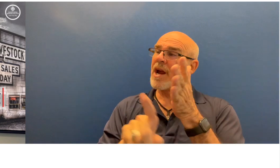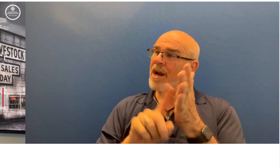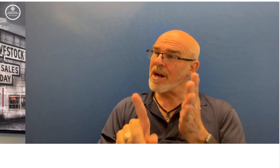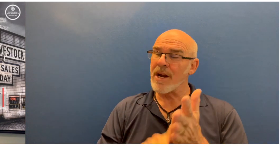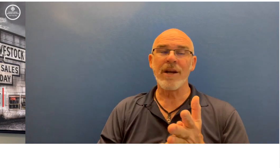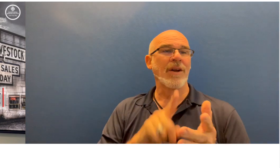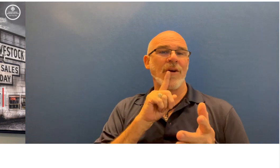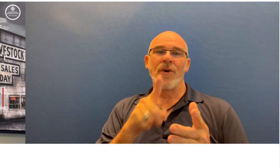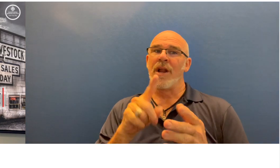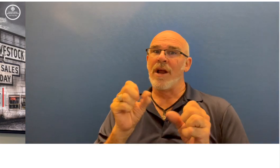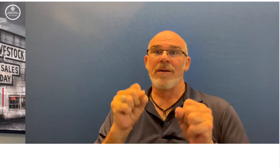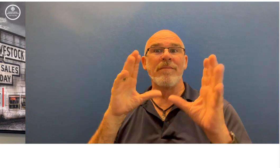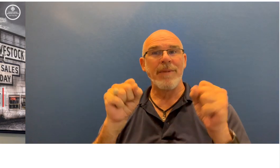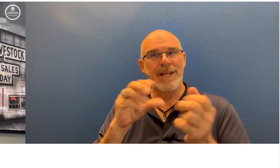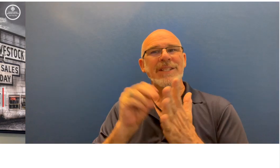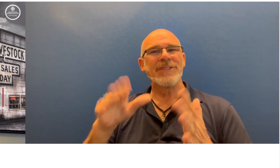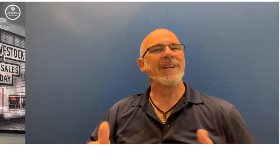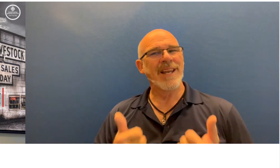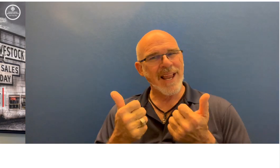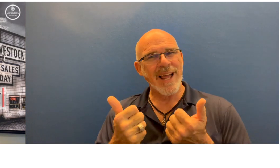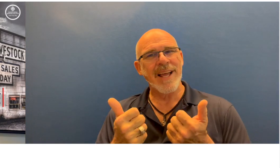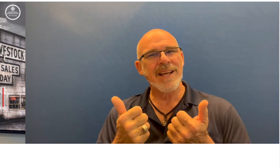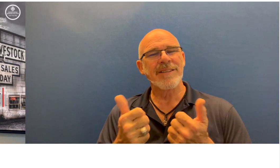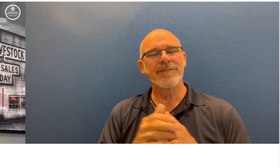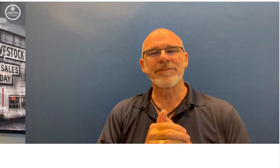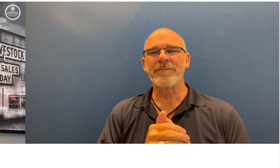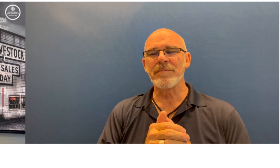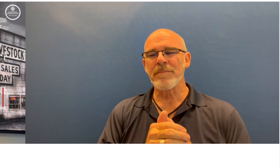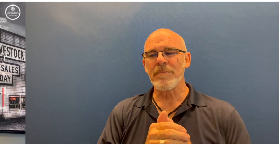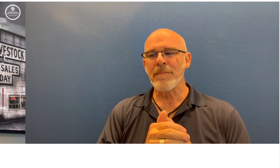So really vibrant student life in general. And again,